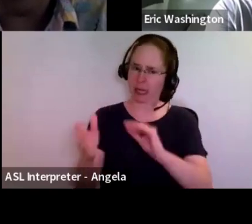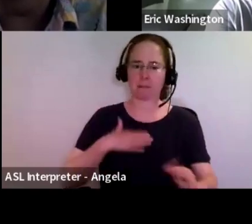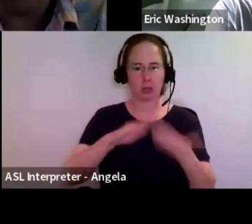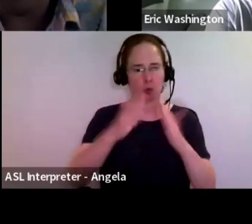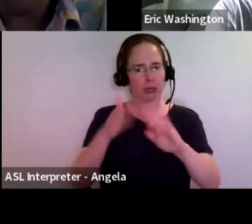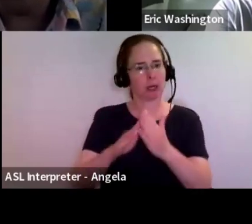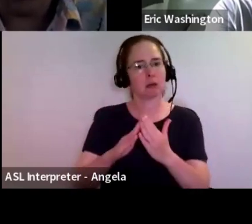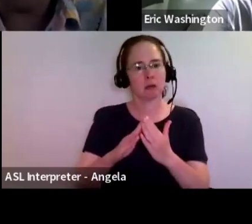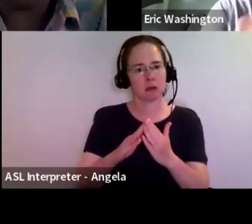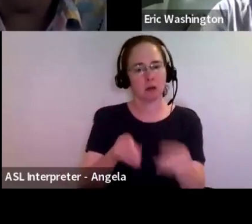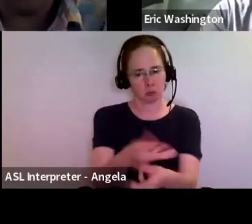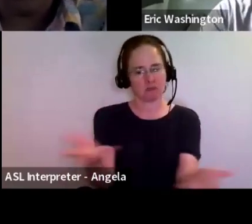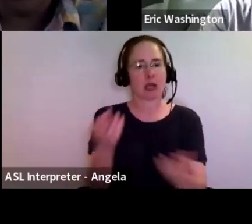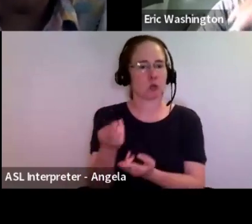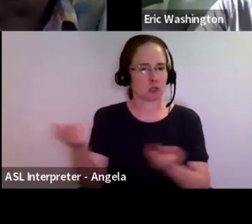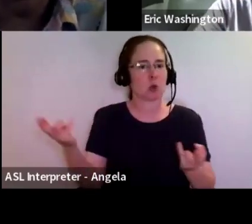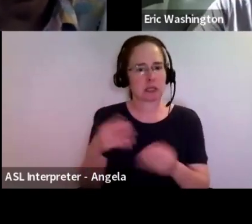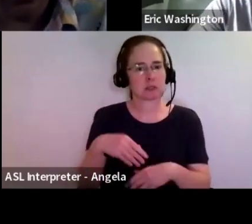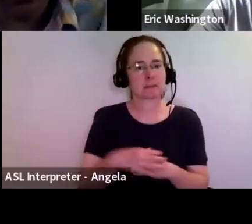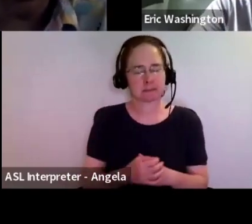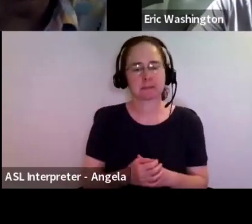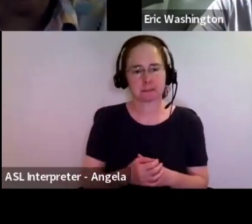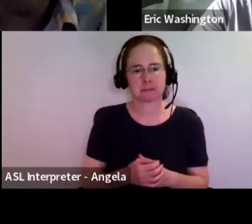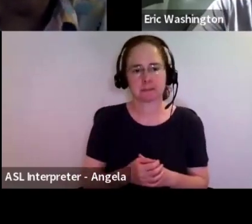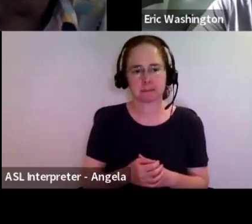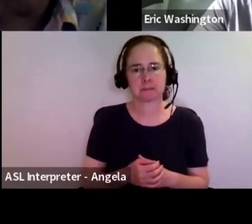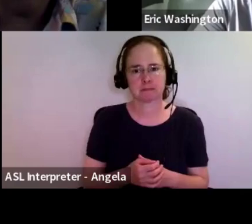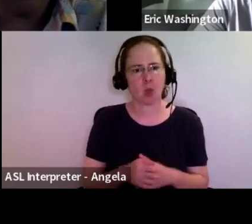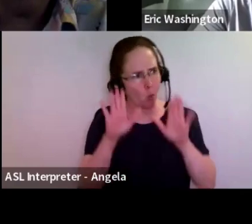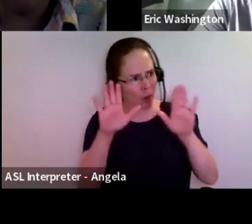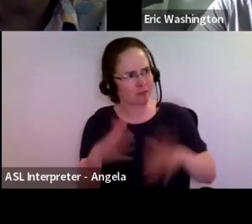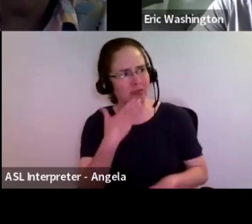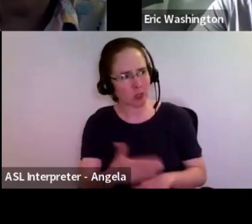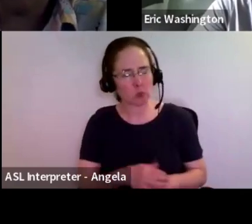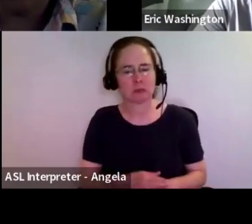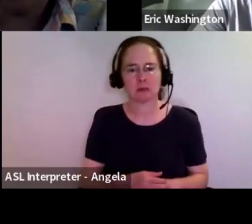providing resources. Wonderful. Thank Laura Bernas: you. Cody?